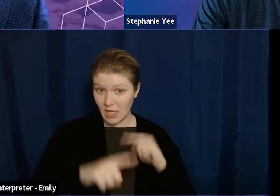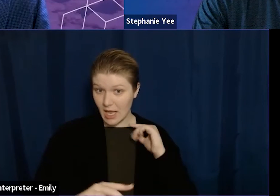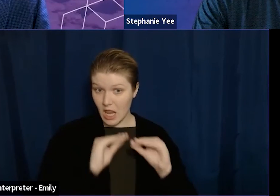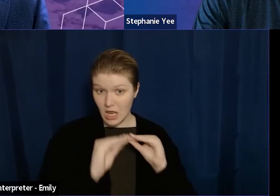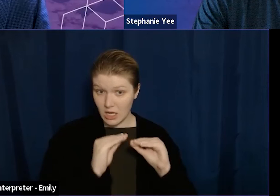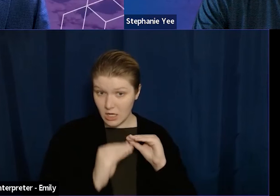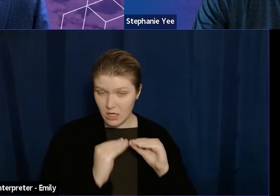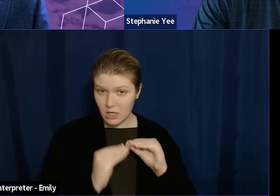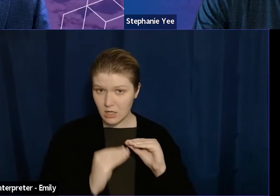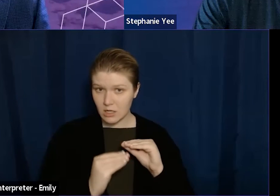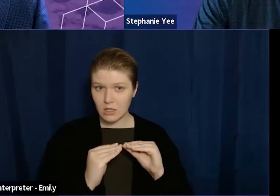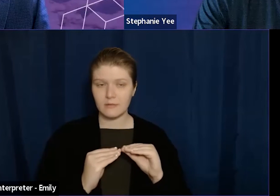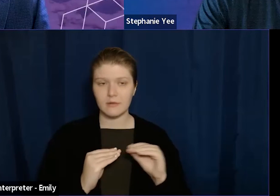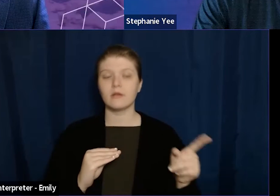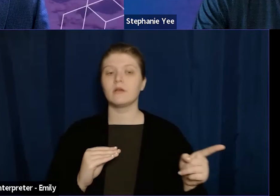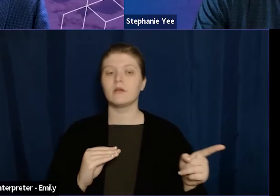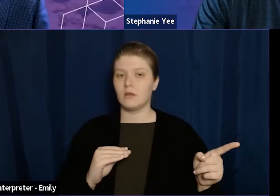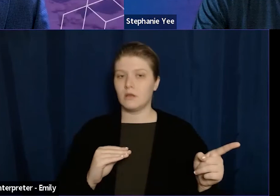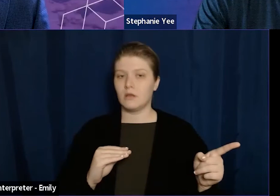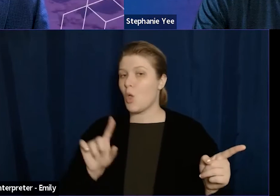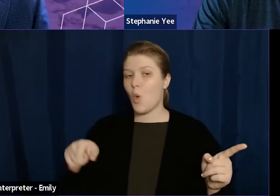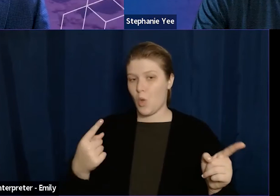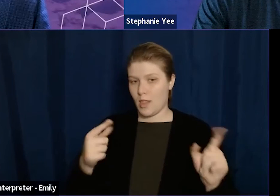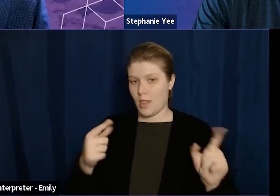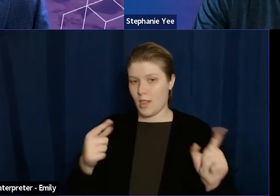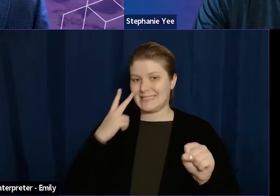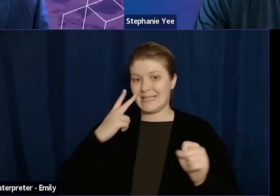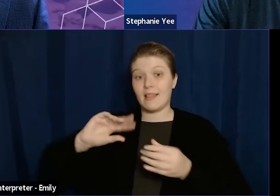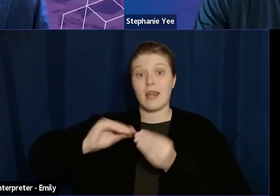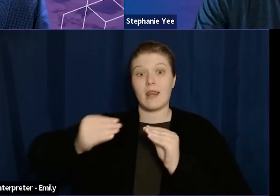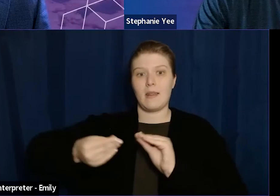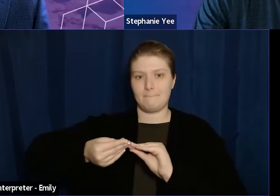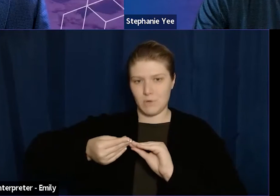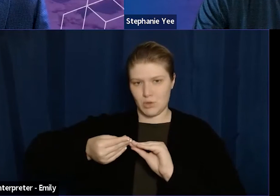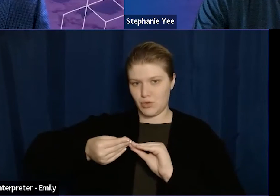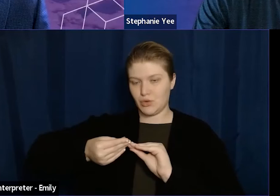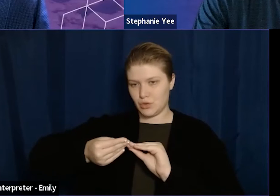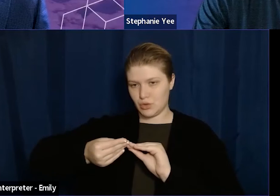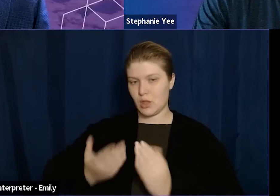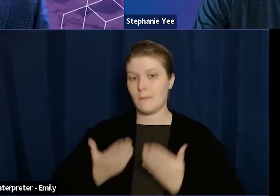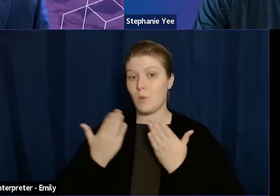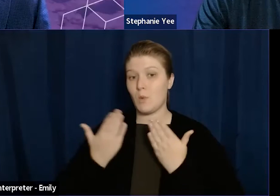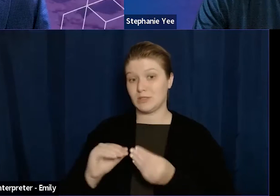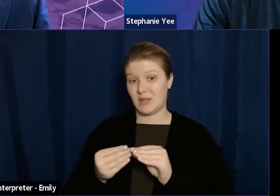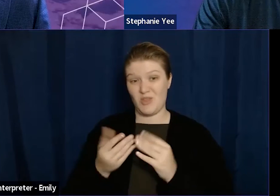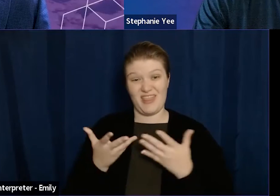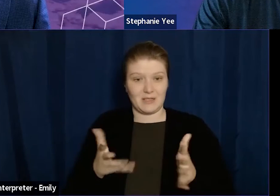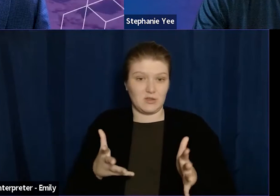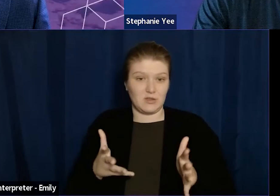Rahma Iqab: Will be able only to see the proposal number. That's it. They won't be able to access it. Stephanie Yee: Okay.